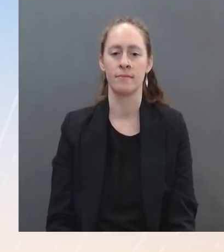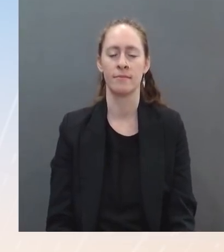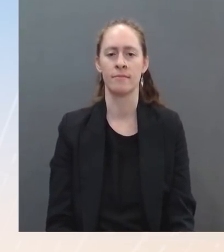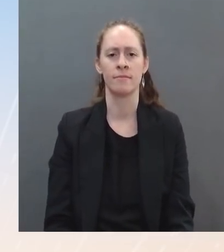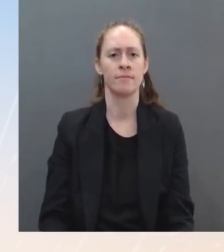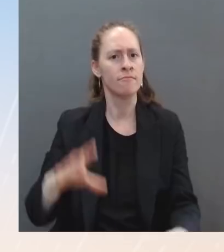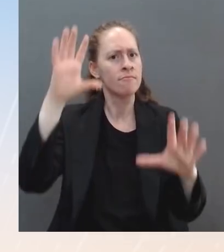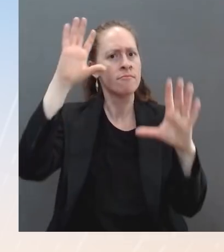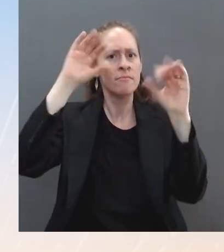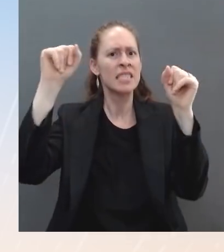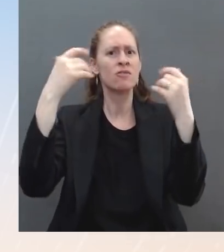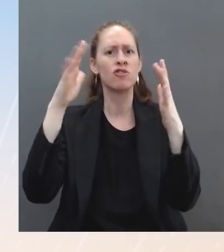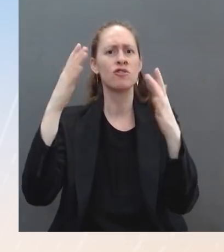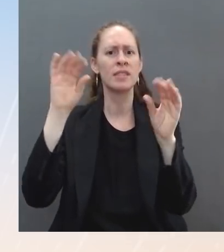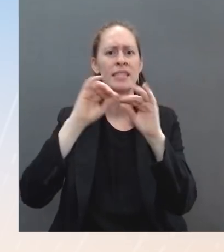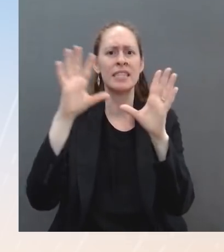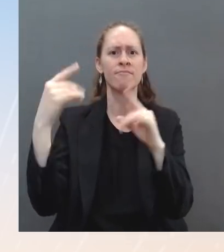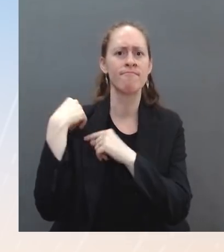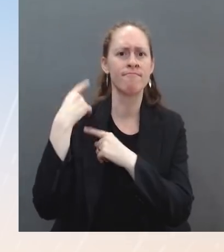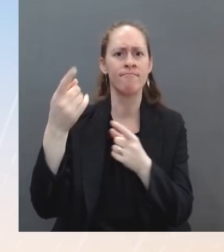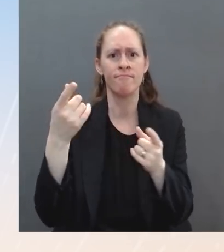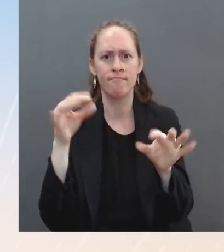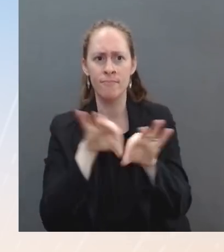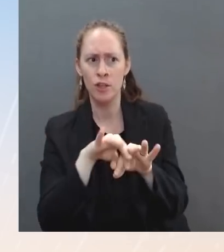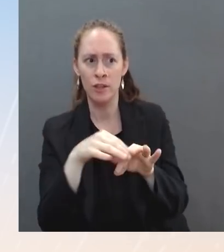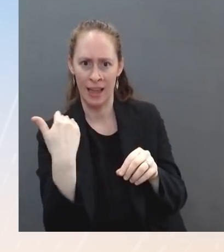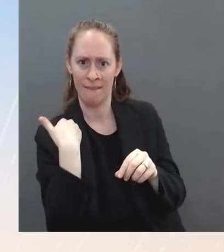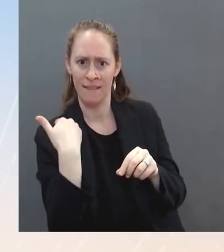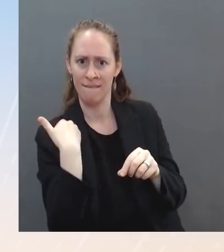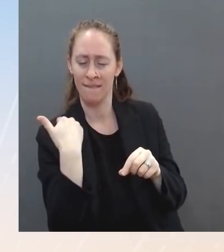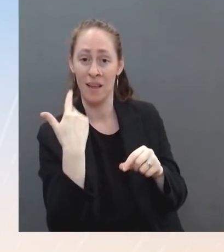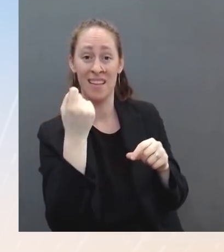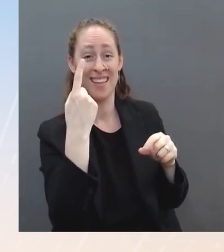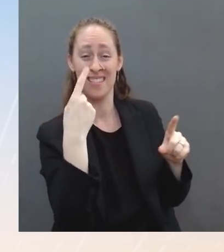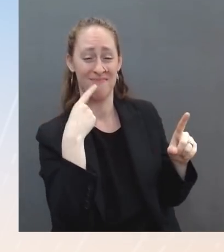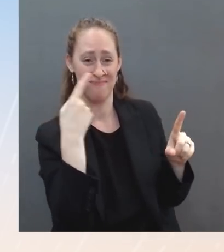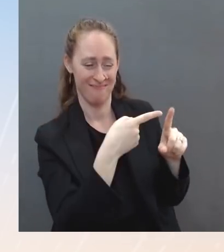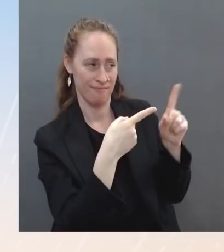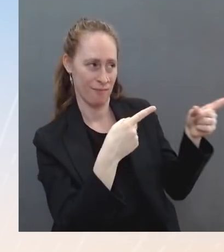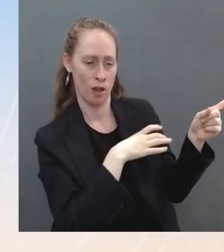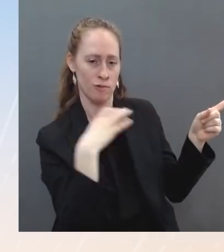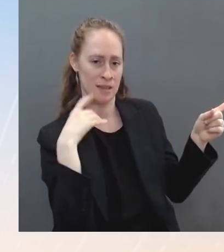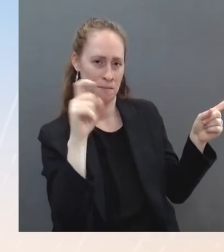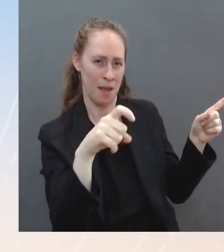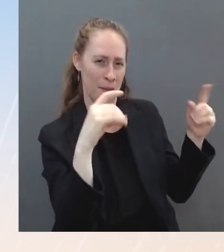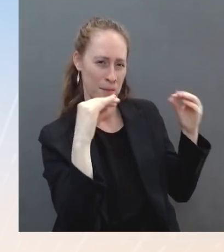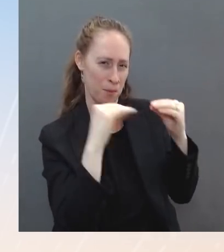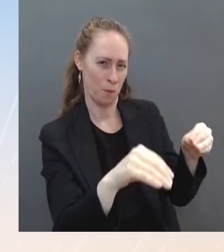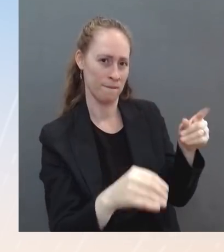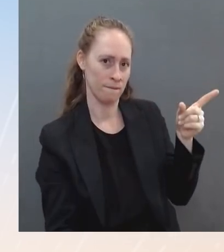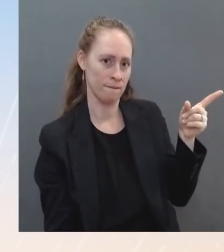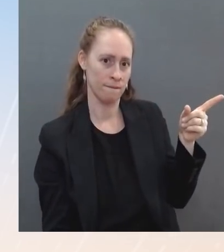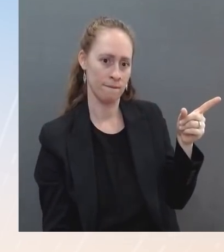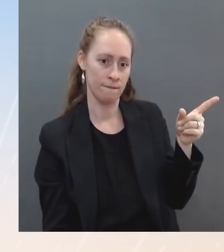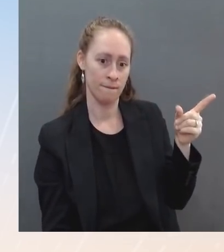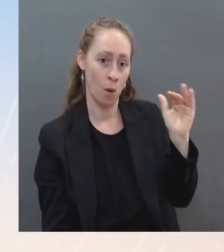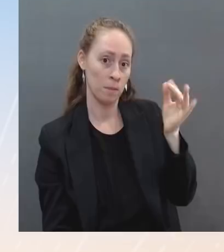But again, we're going to let Congress work through, and we're very hopeful that they are going to come to a solution. The Press: Kate -- The Press: A Russia follow-up. Ms. Bedingfield: Kristen. >> The Press: Thanks, Kate.